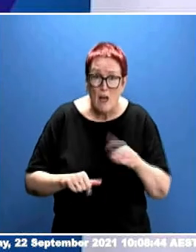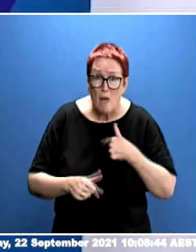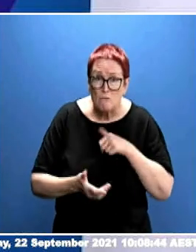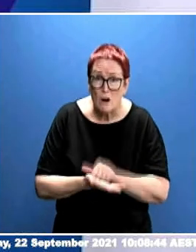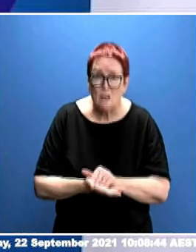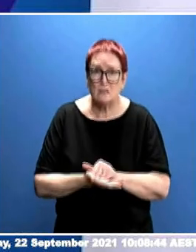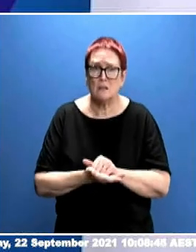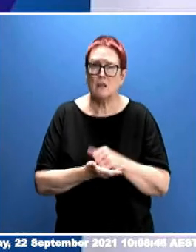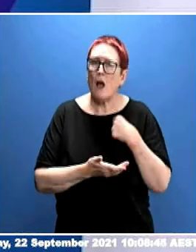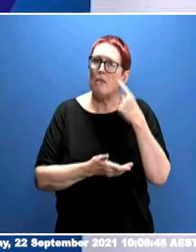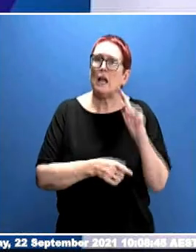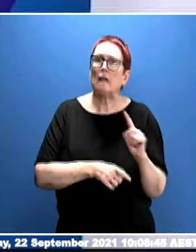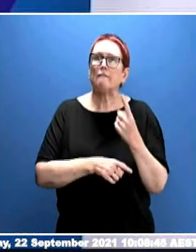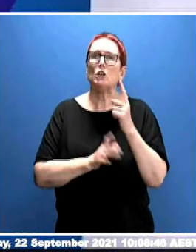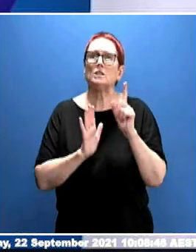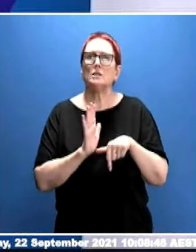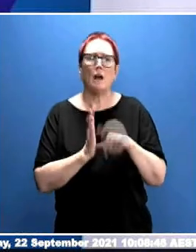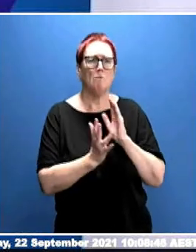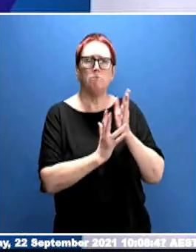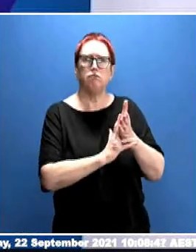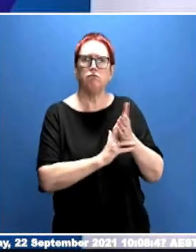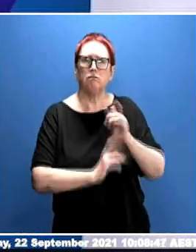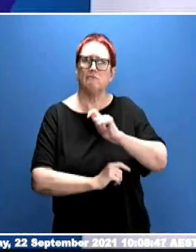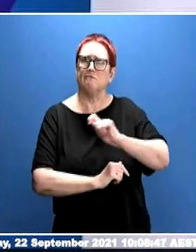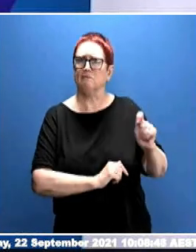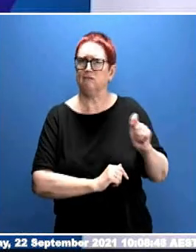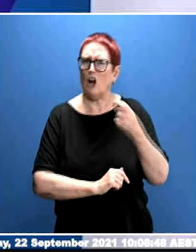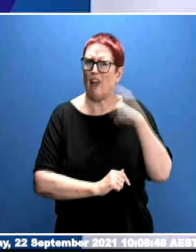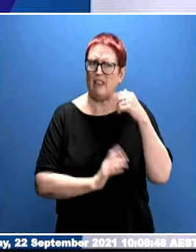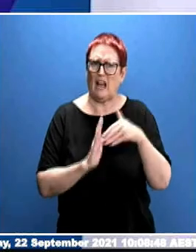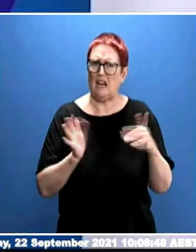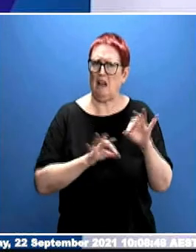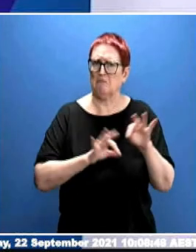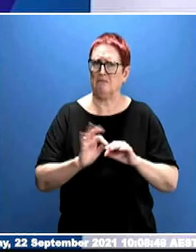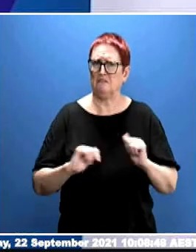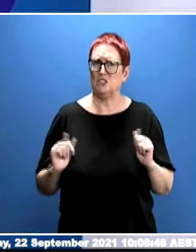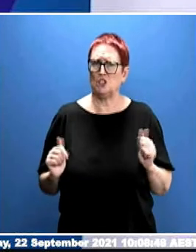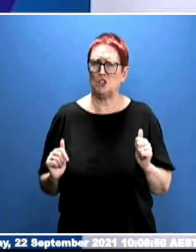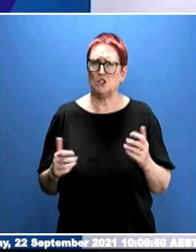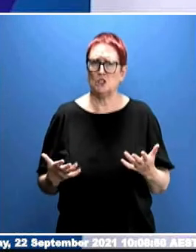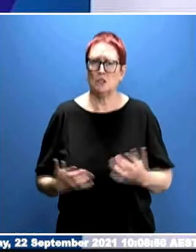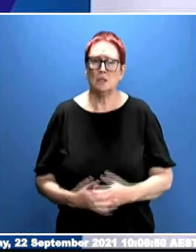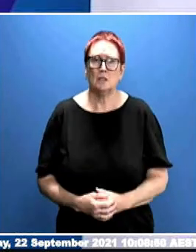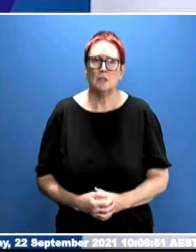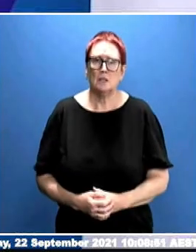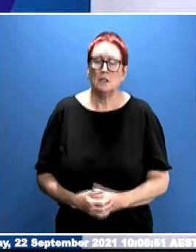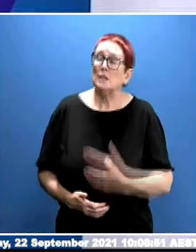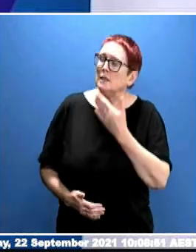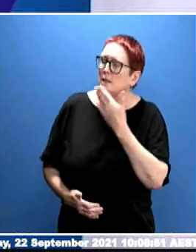whatever was in the original notice is superceded by Mr Crowley's statement that he's just given. Thank you.